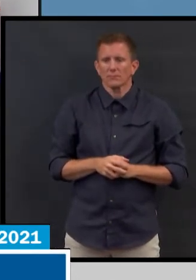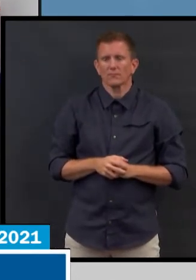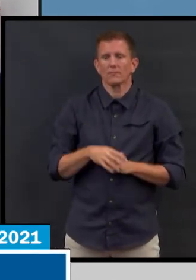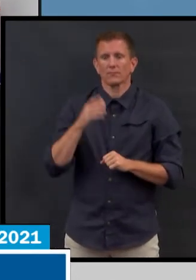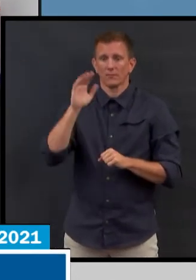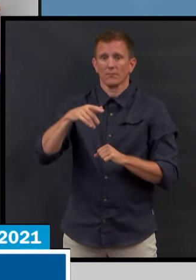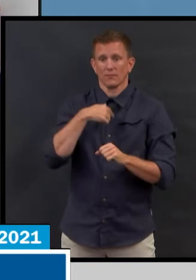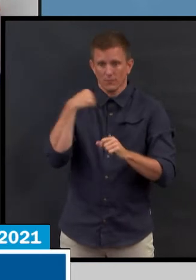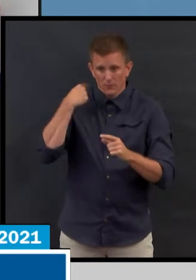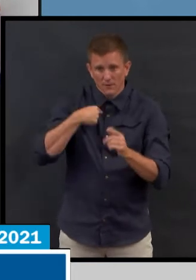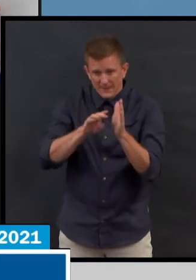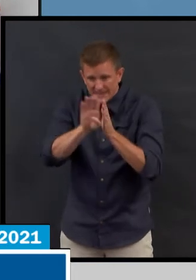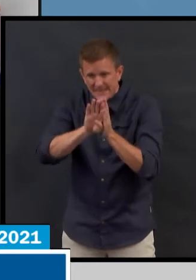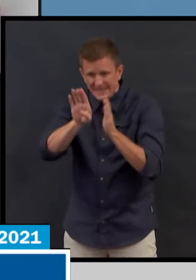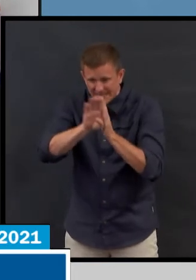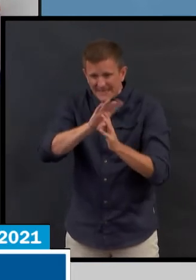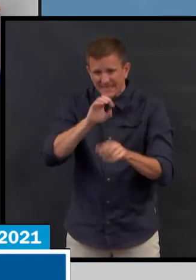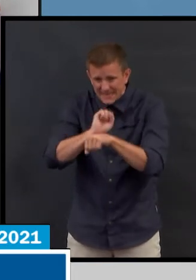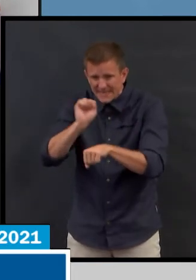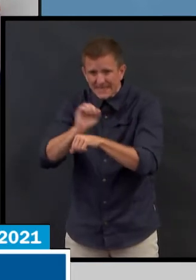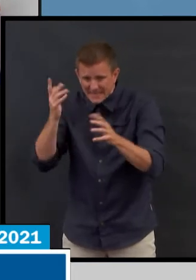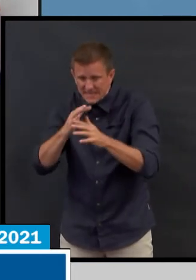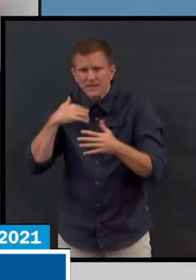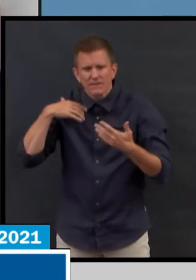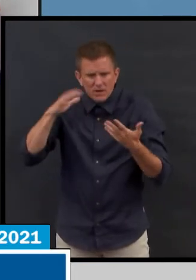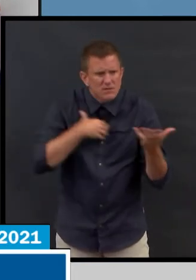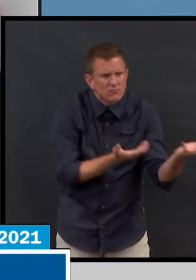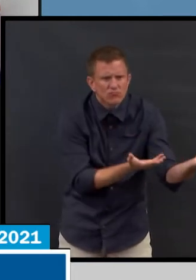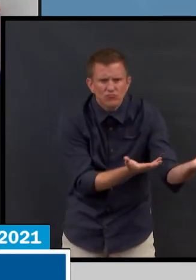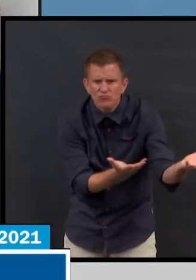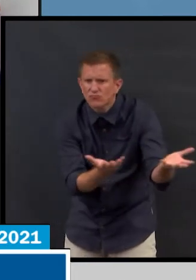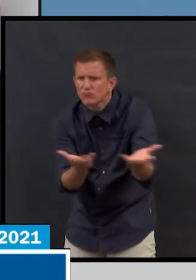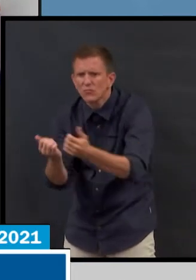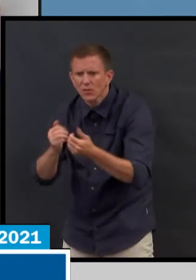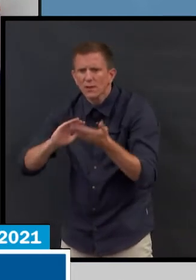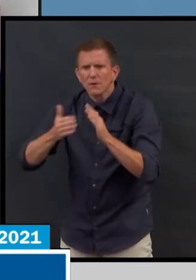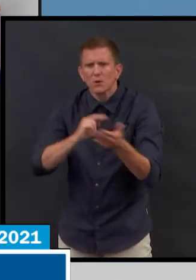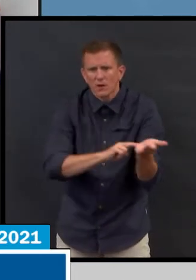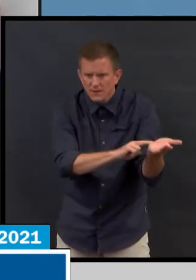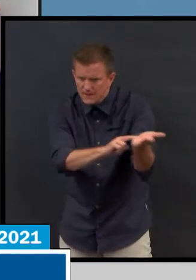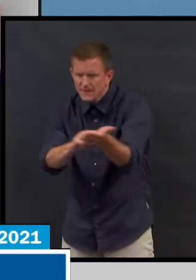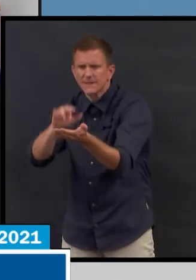that you think makes sense and that we are reflecting what you want to see here in denver